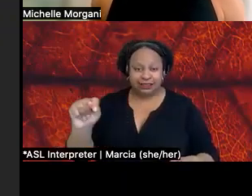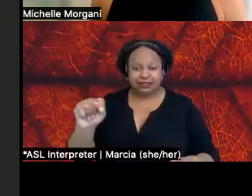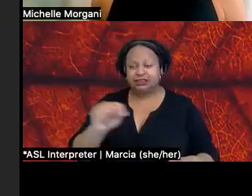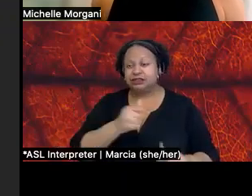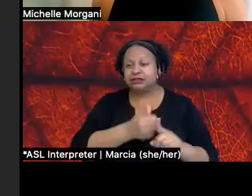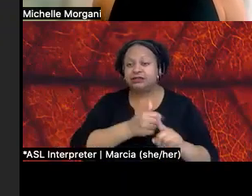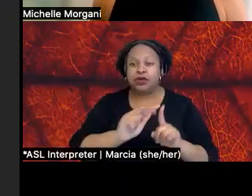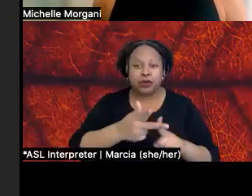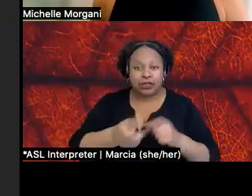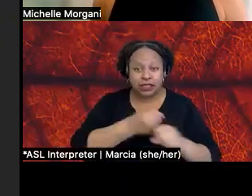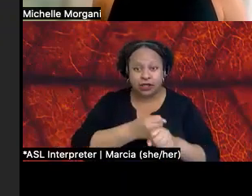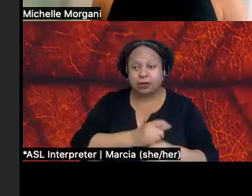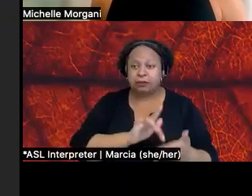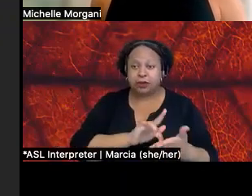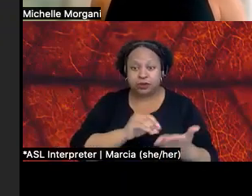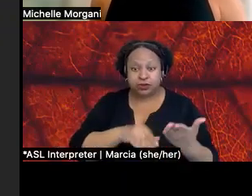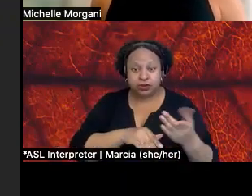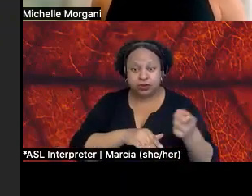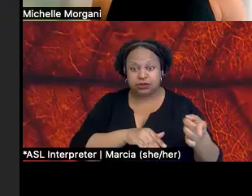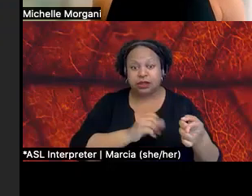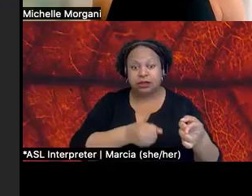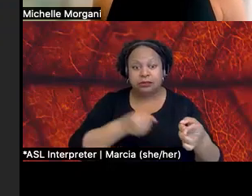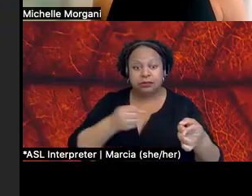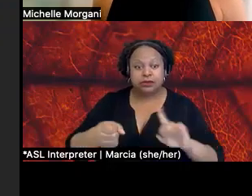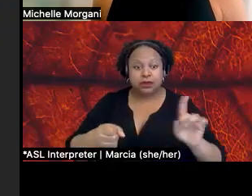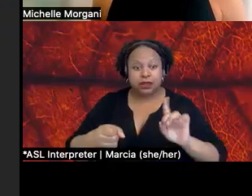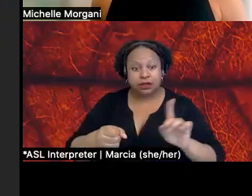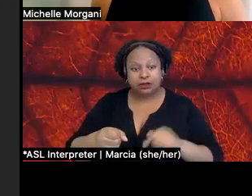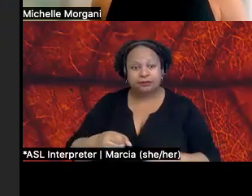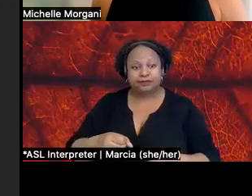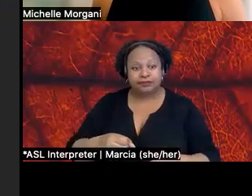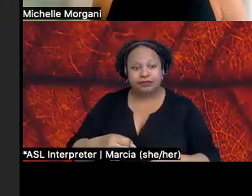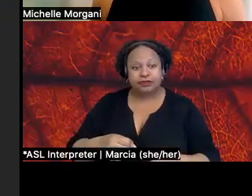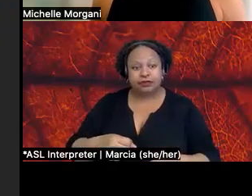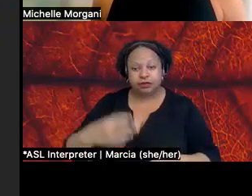who is in the placement of a neurology ward at a hospital.